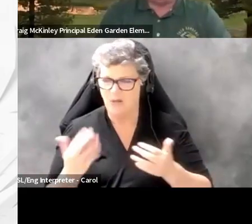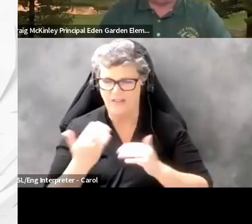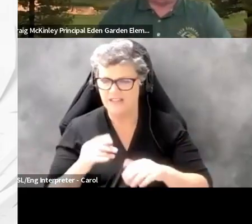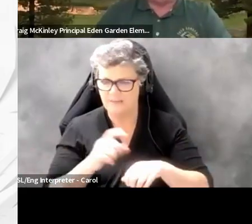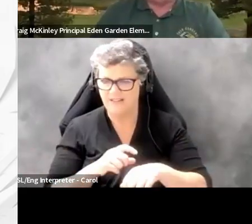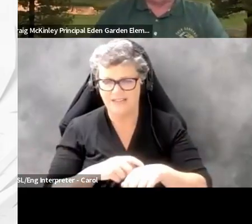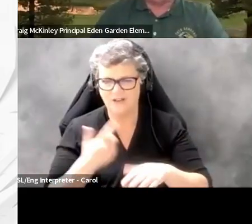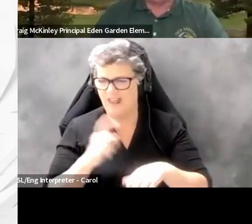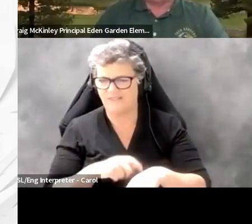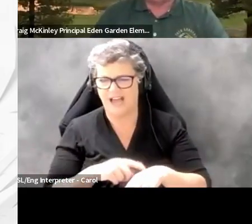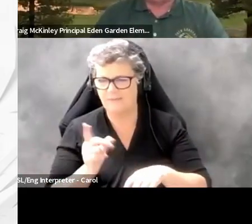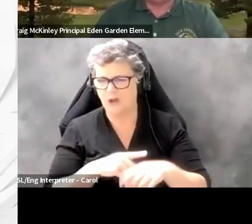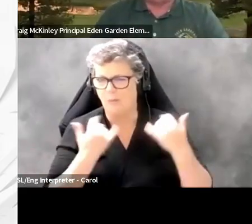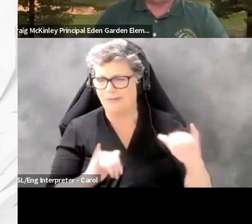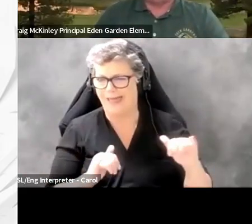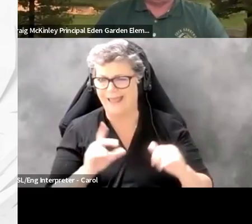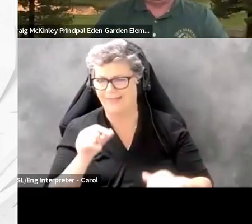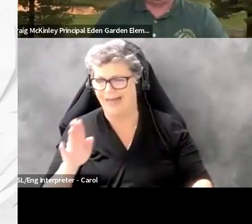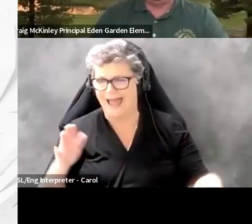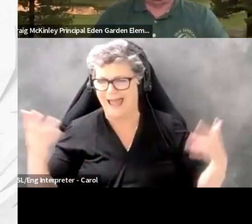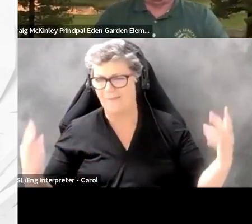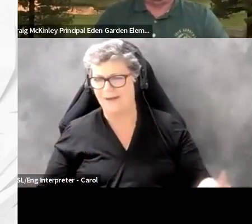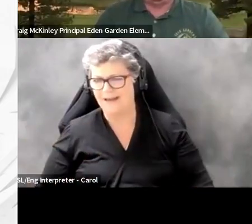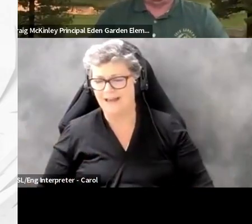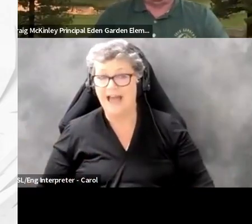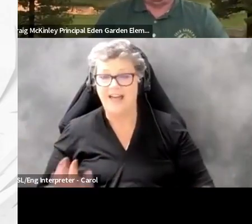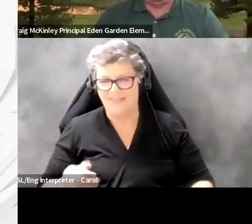don't have time to go play in the lab. Right? So that was a conversation that I've had with